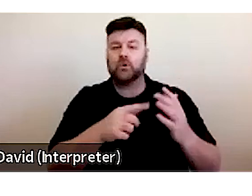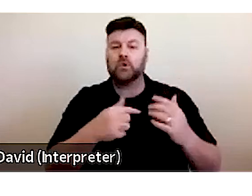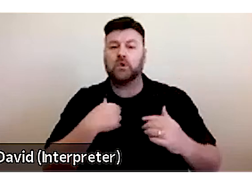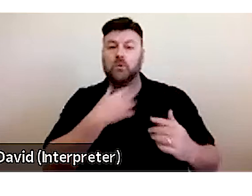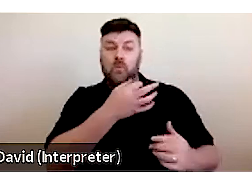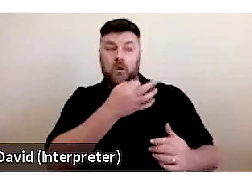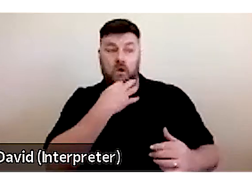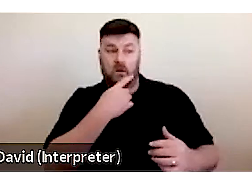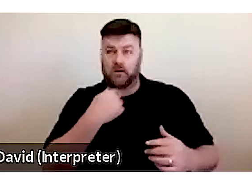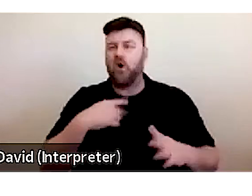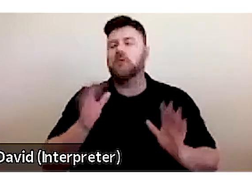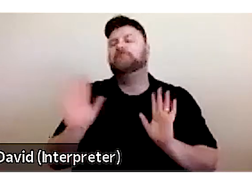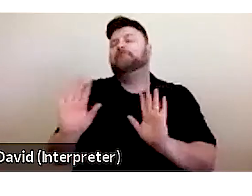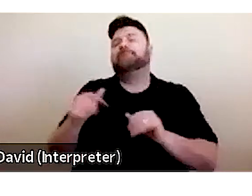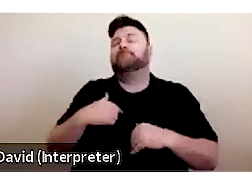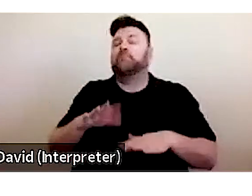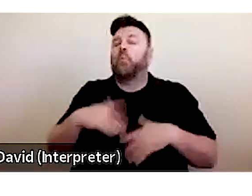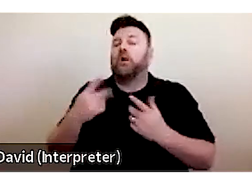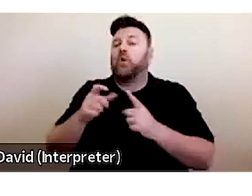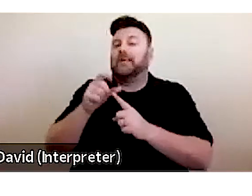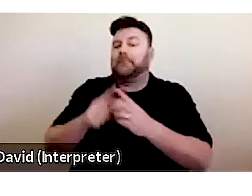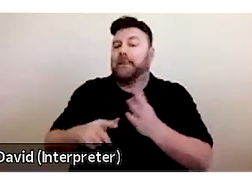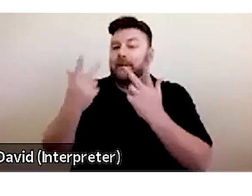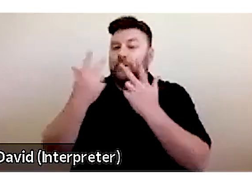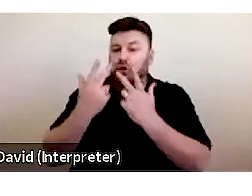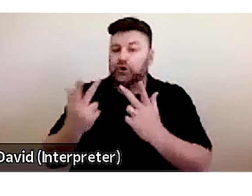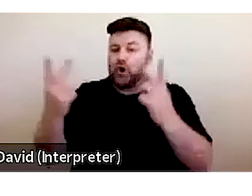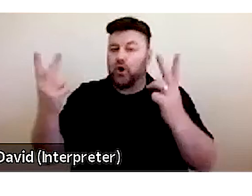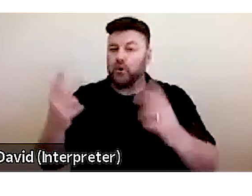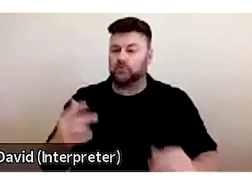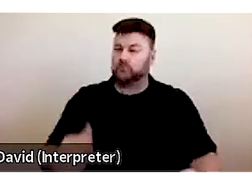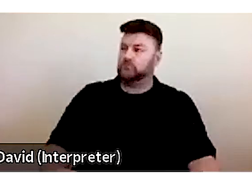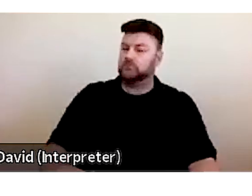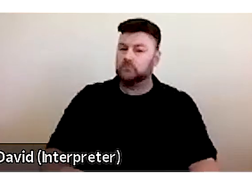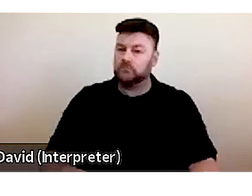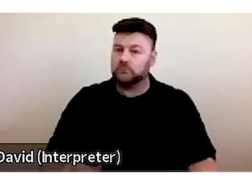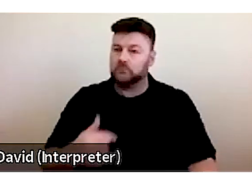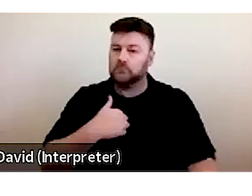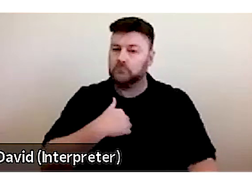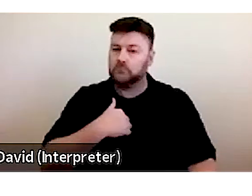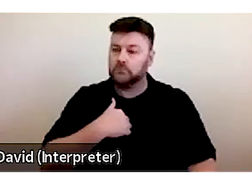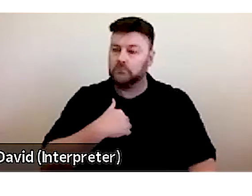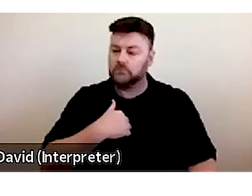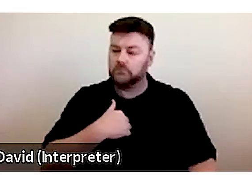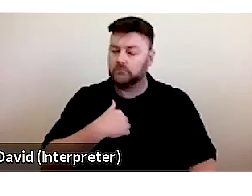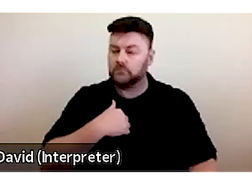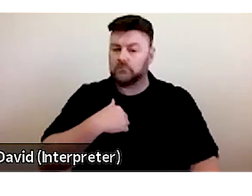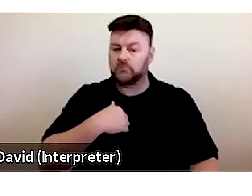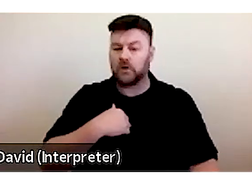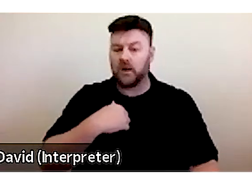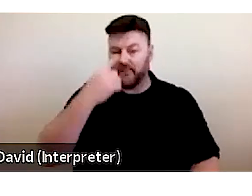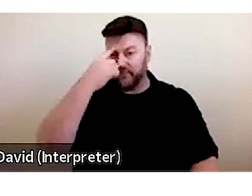I think this underlines one of the difficulties for Aboriginal people